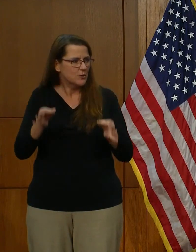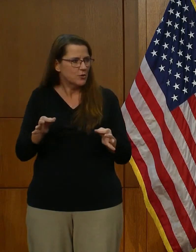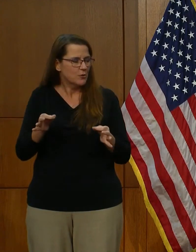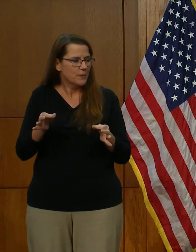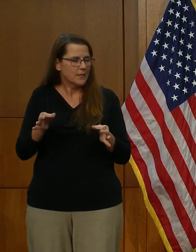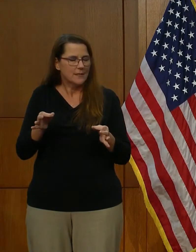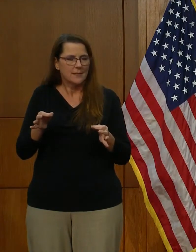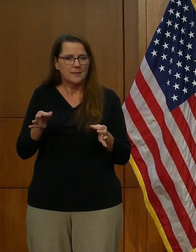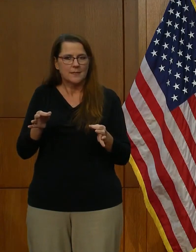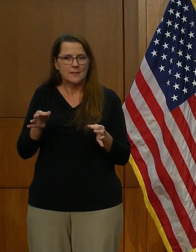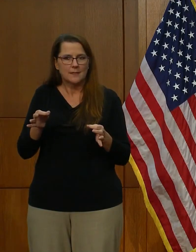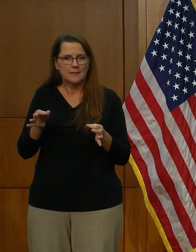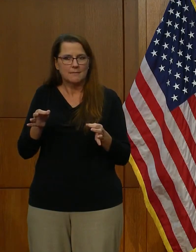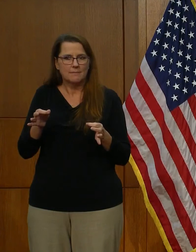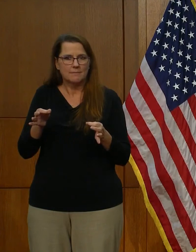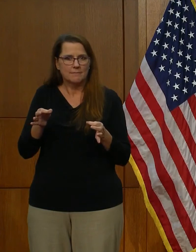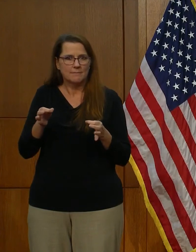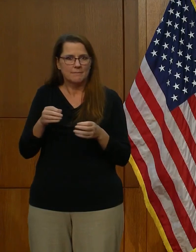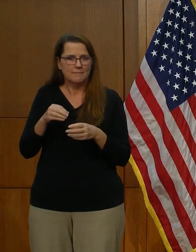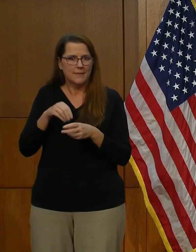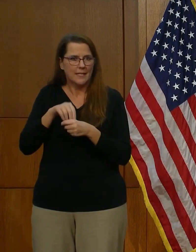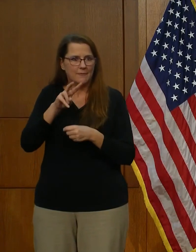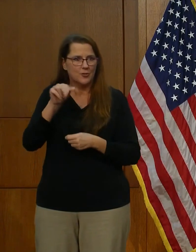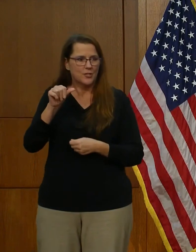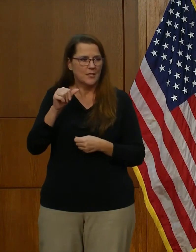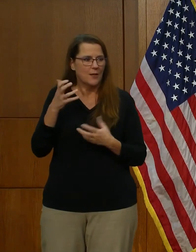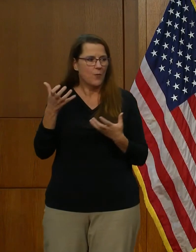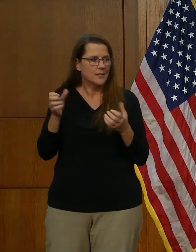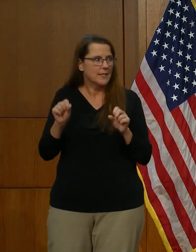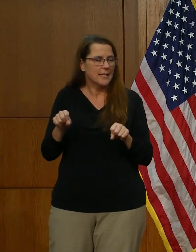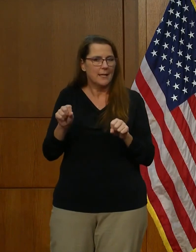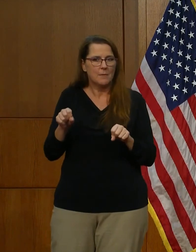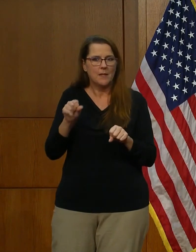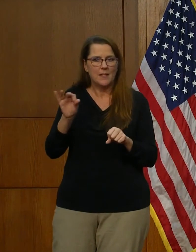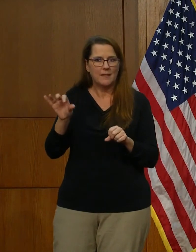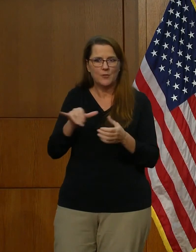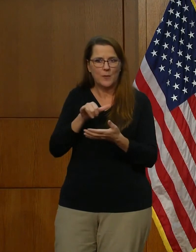DONE BY THE STATE LAST OF THE CHARM IN THE PRESENCE OF BURNING OF THE VARIANCE IN